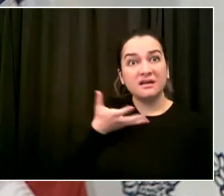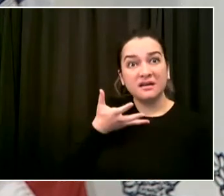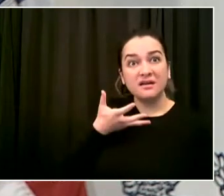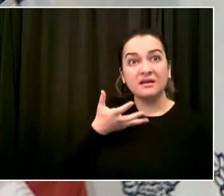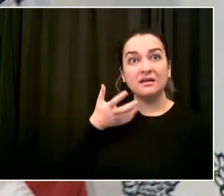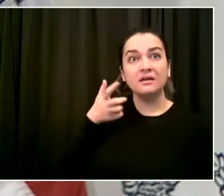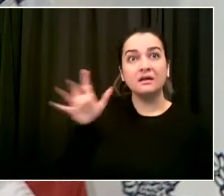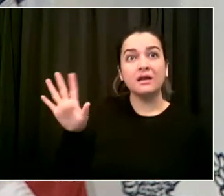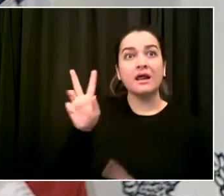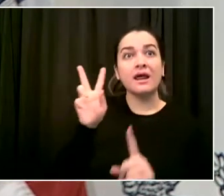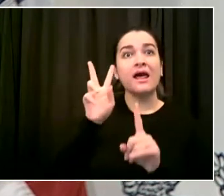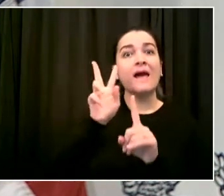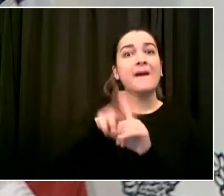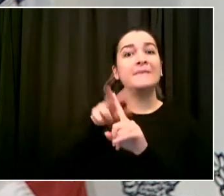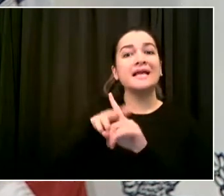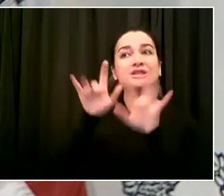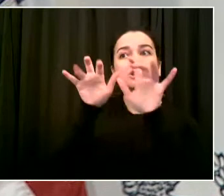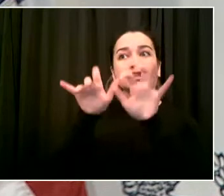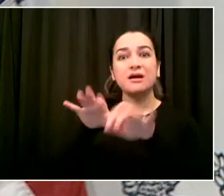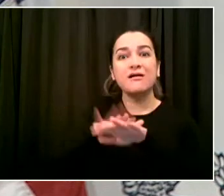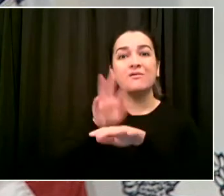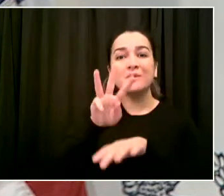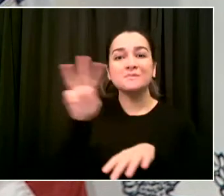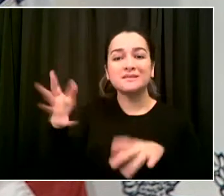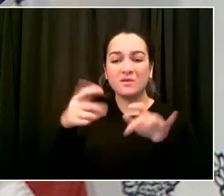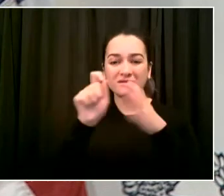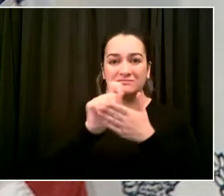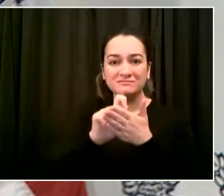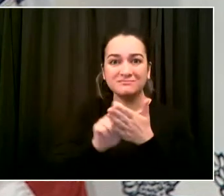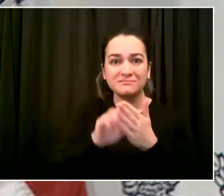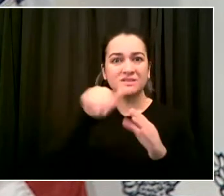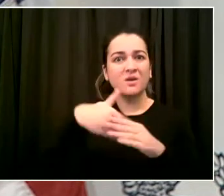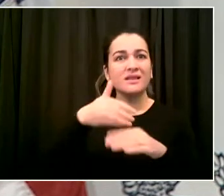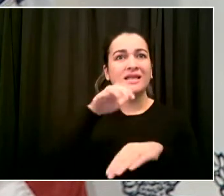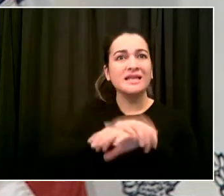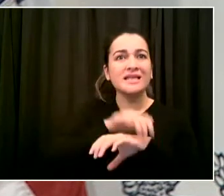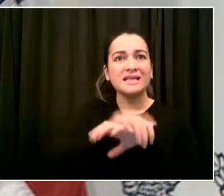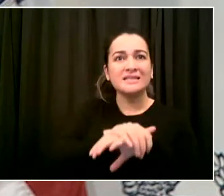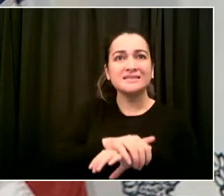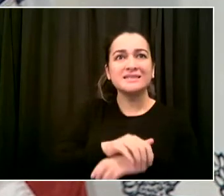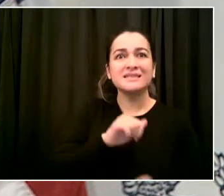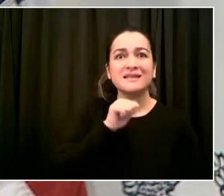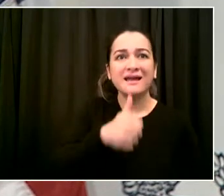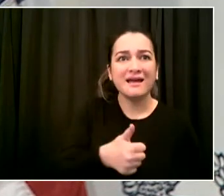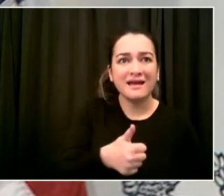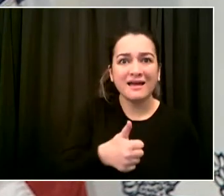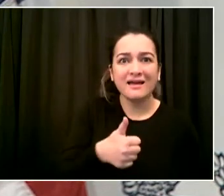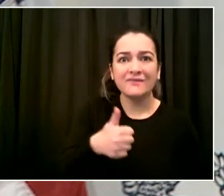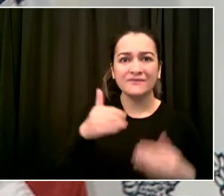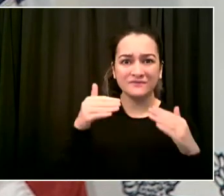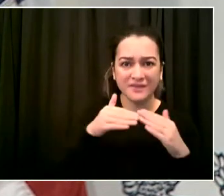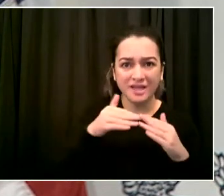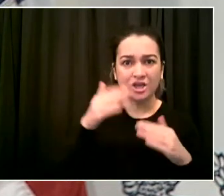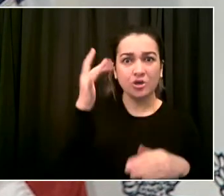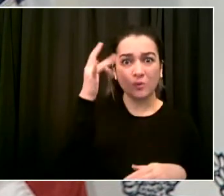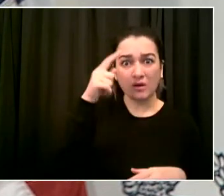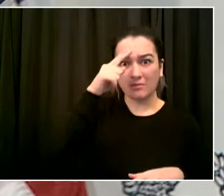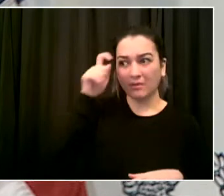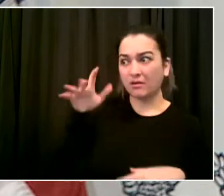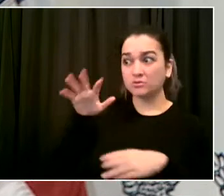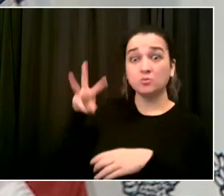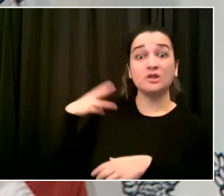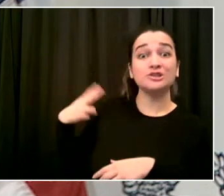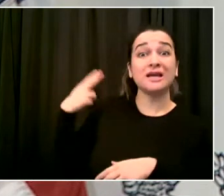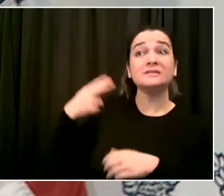APPOINTMENTS WAS